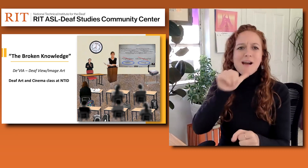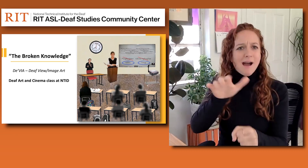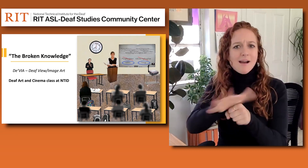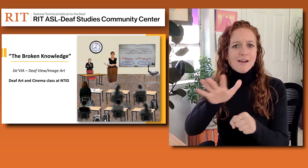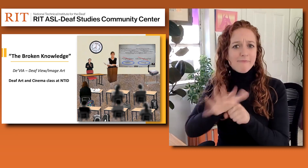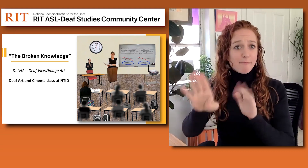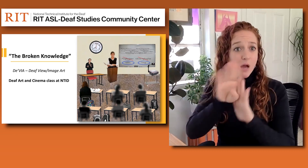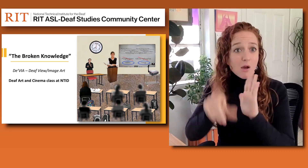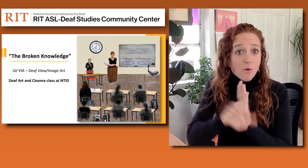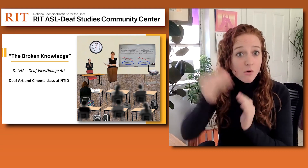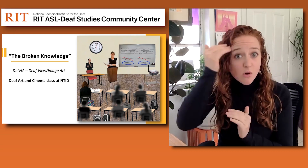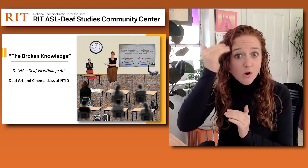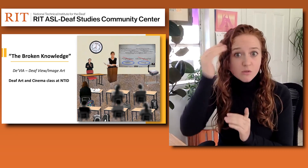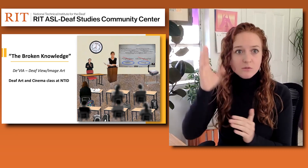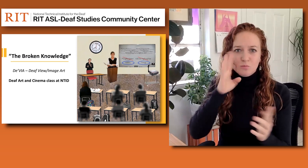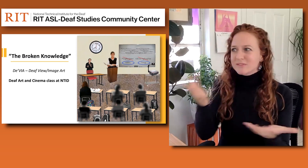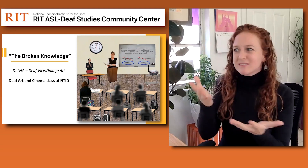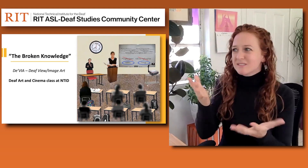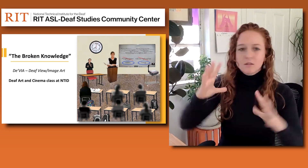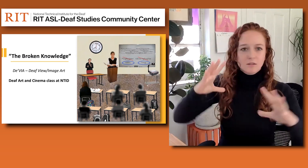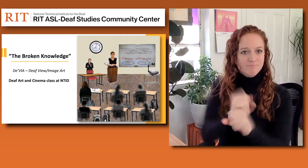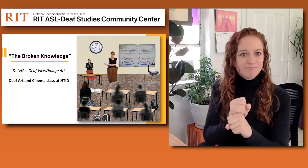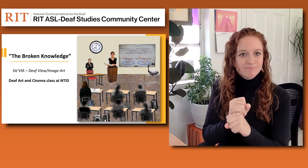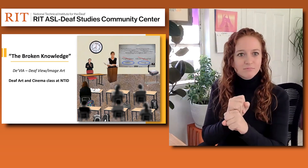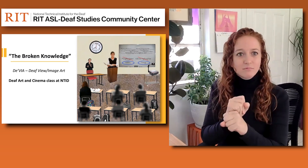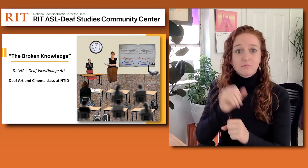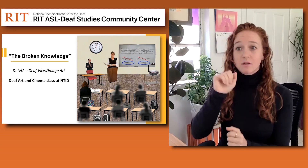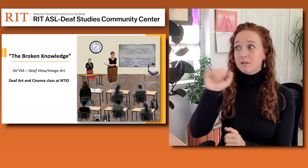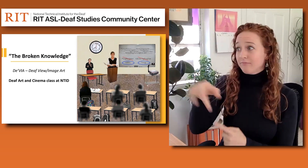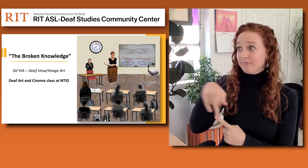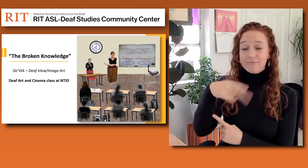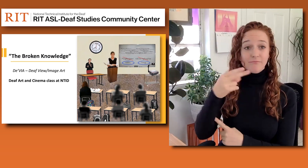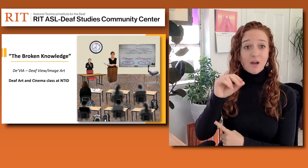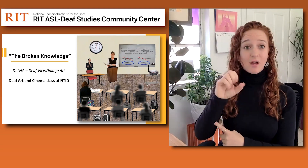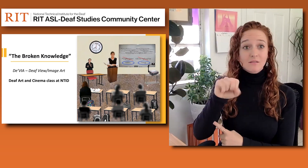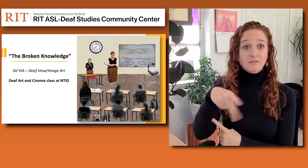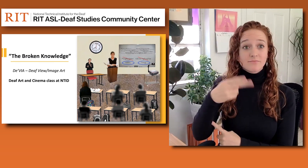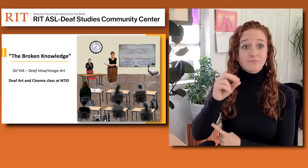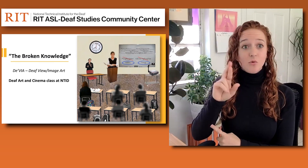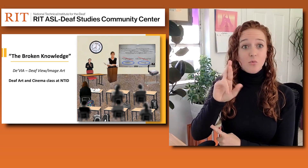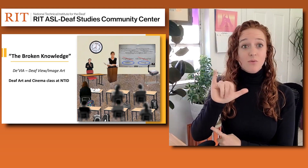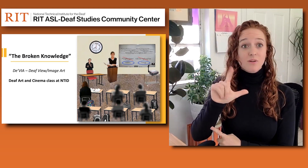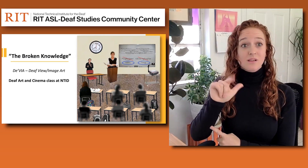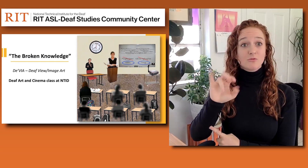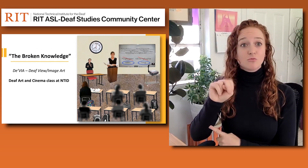And the interpreters, um, who didn't have enough background content, would abbreviate these words.